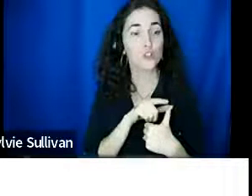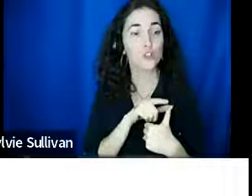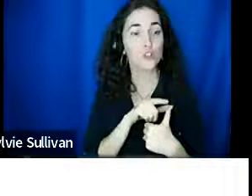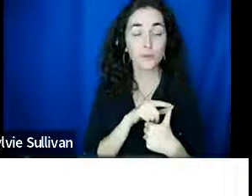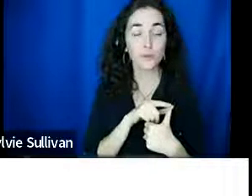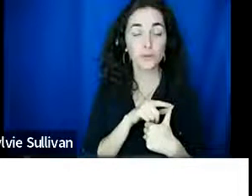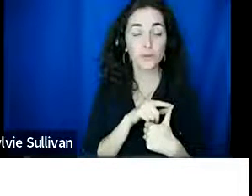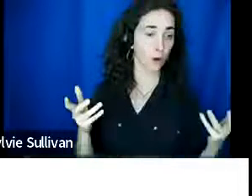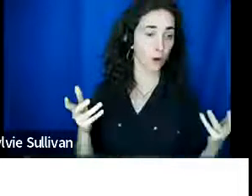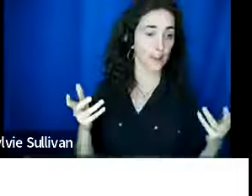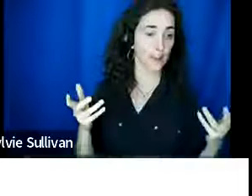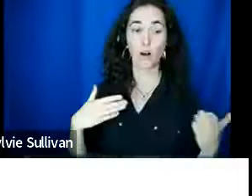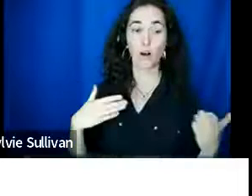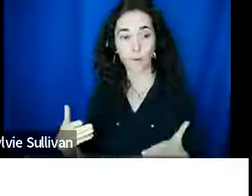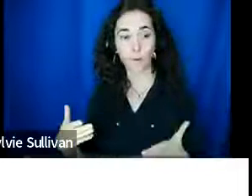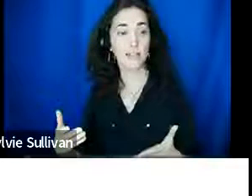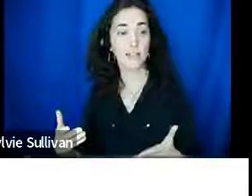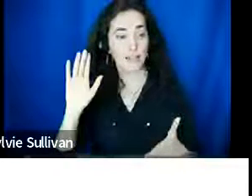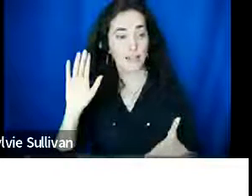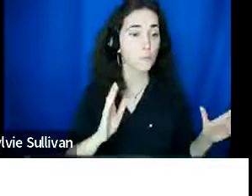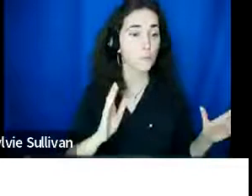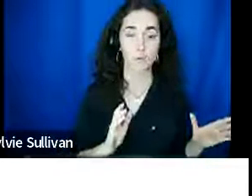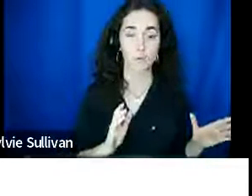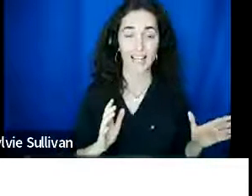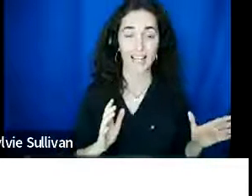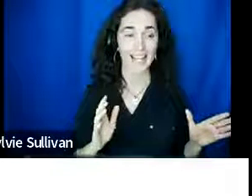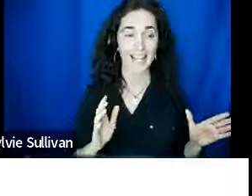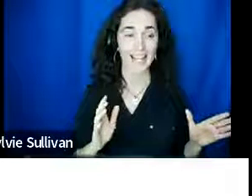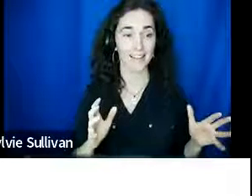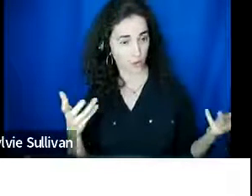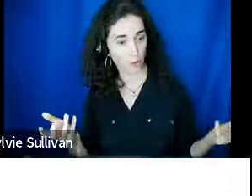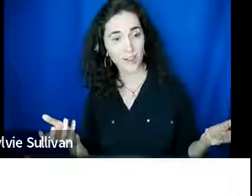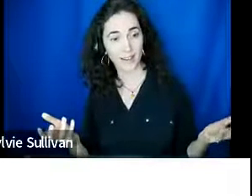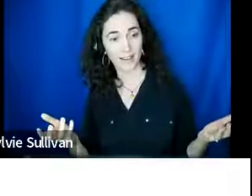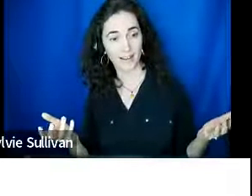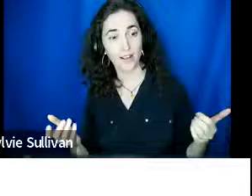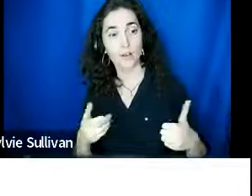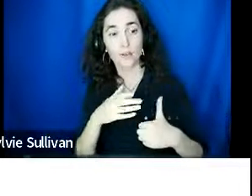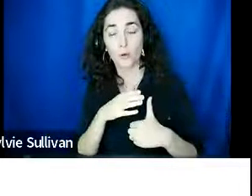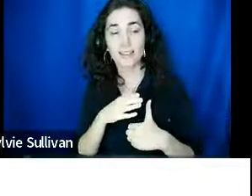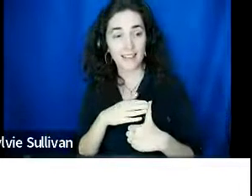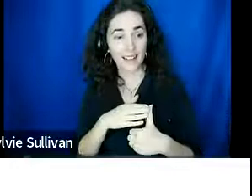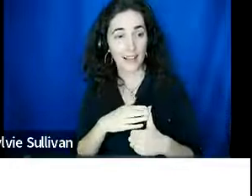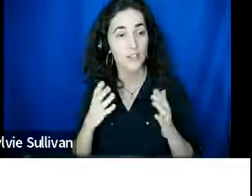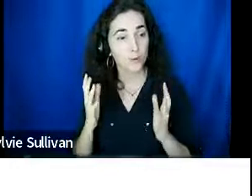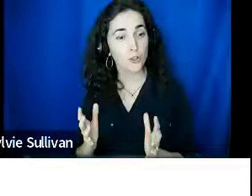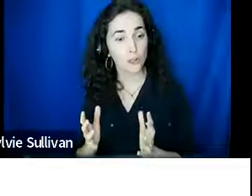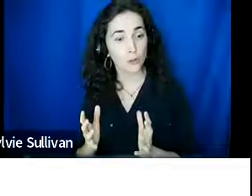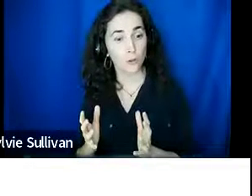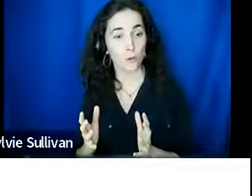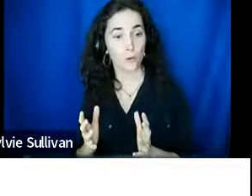Then you can spend all day walking around the city and say hello to people, and you're communicating in some language.